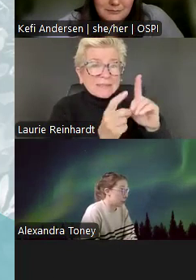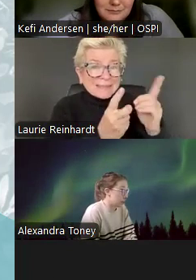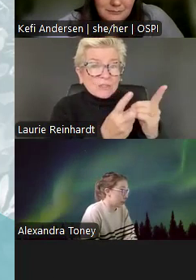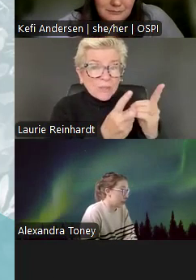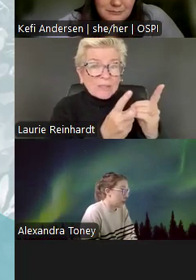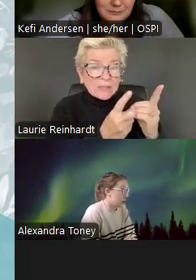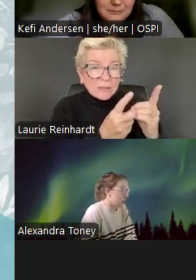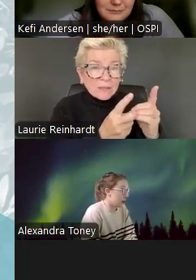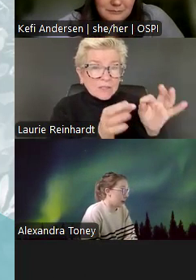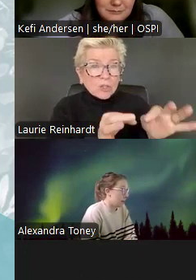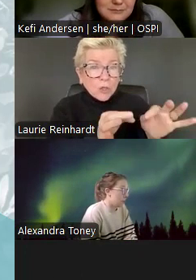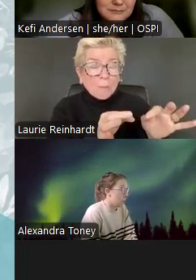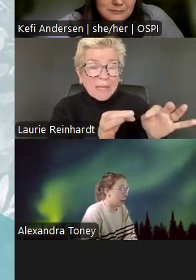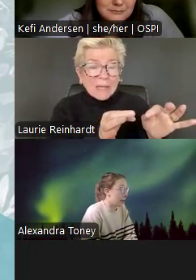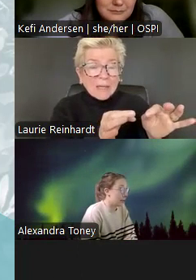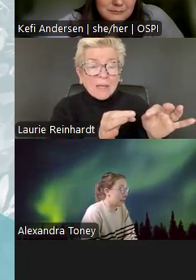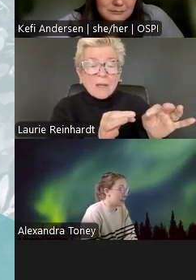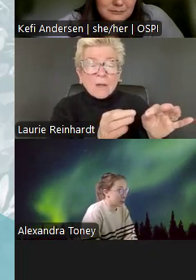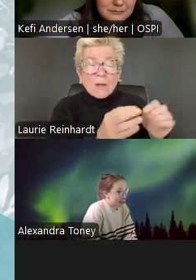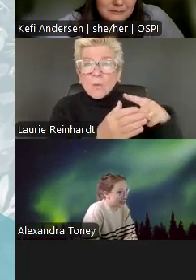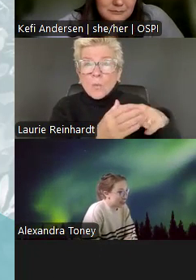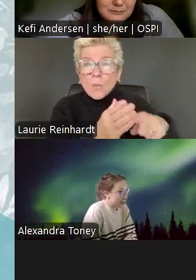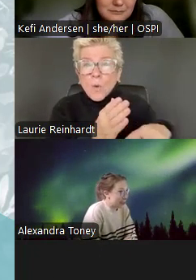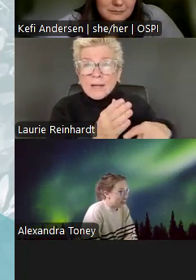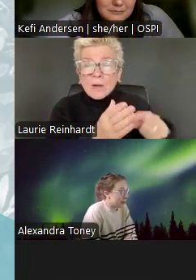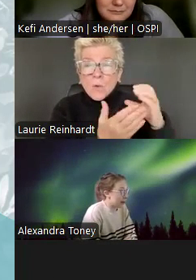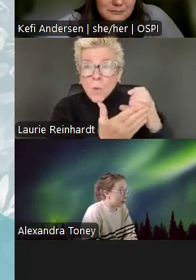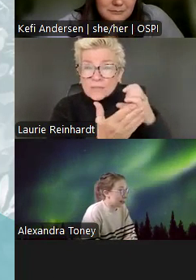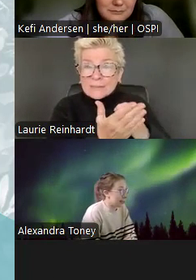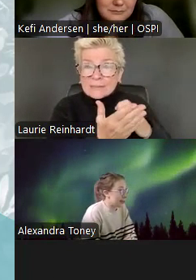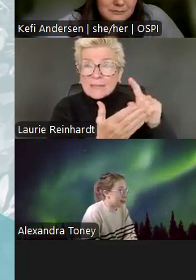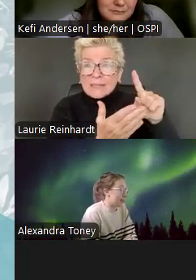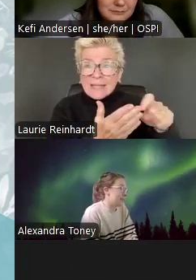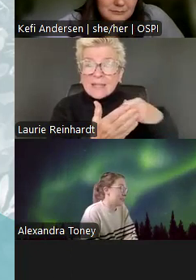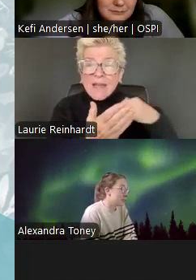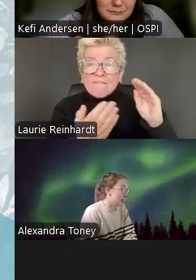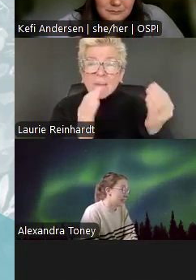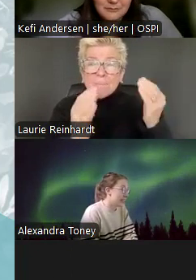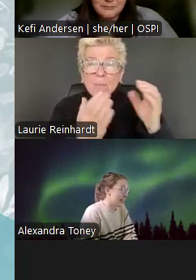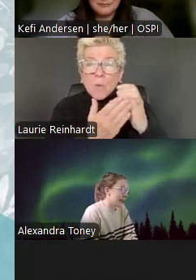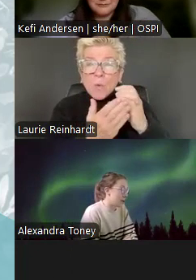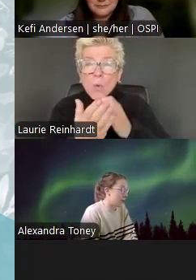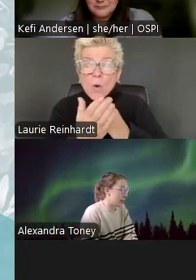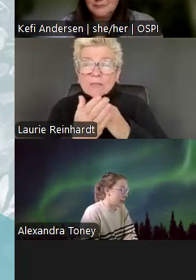determine what courses need to have comparable content course substitutions and how that they're